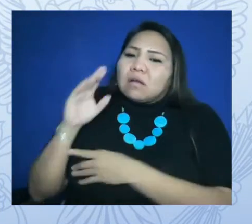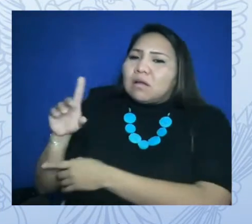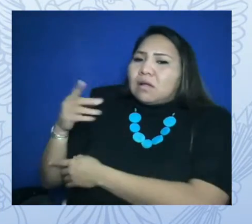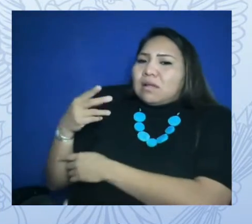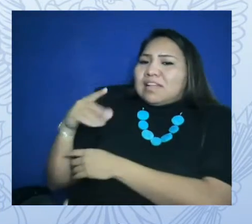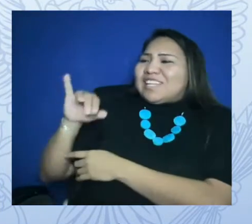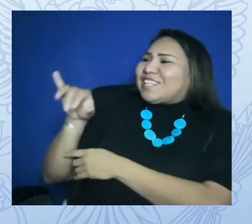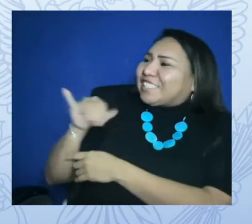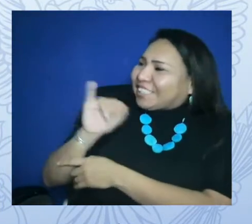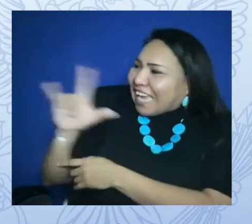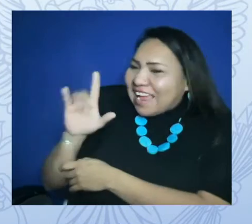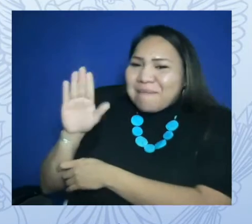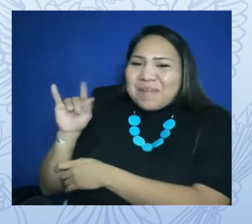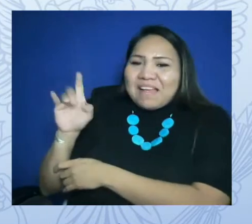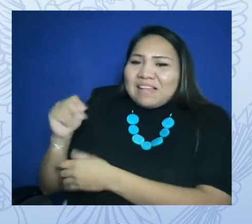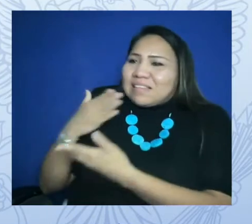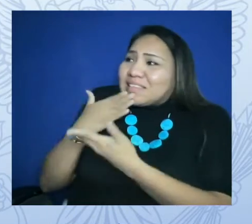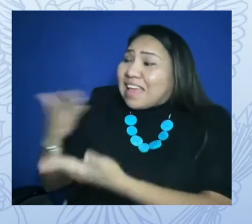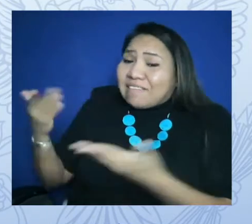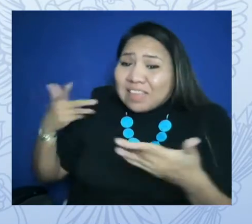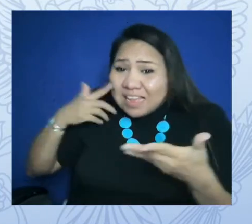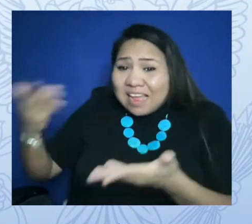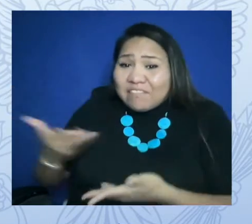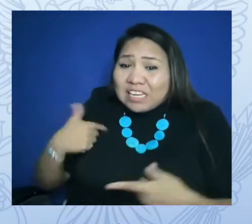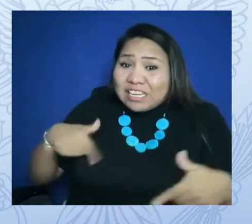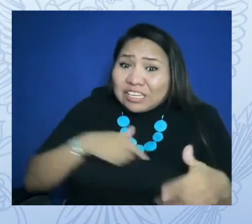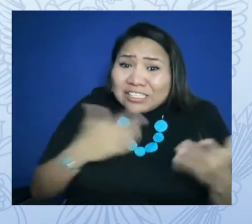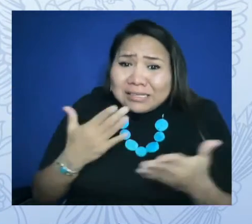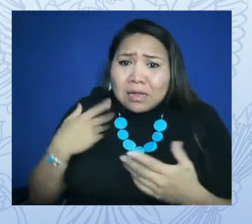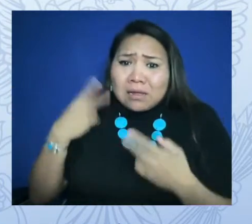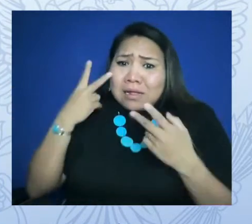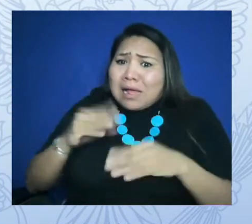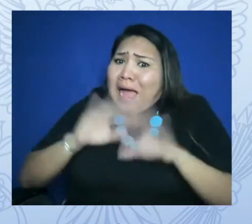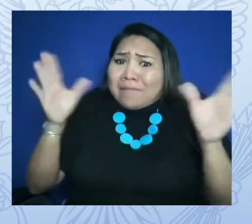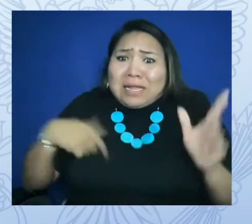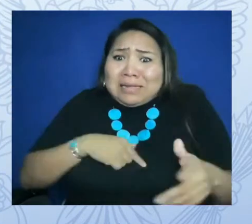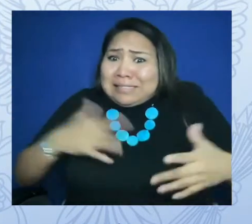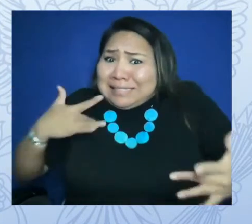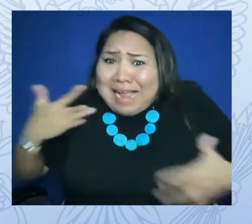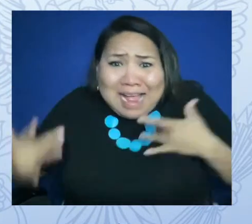We're all, as you can tell, we're so happy to be here. And for that very nice introduction.